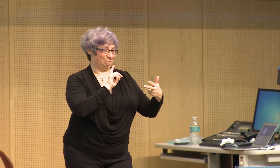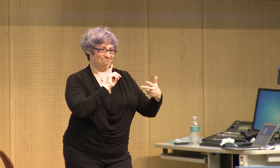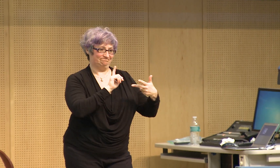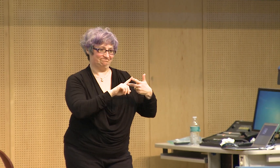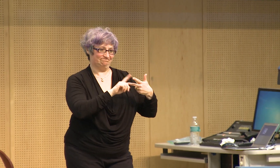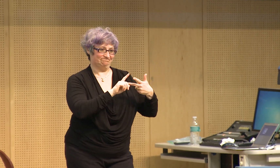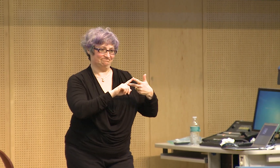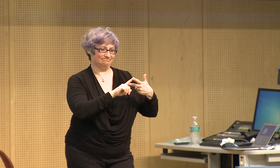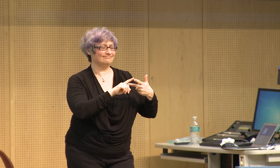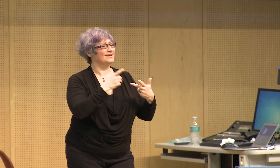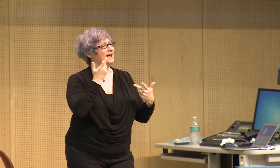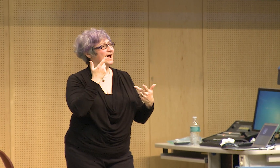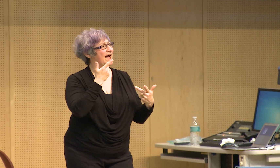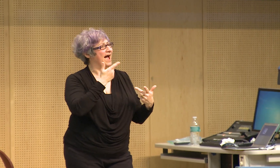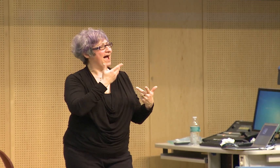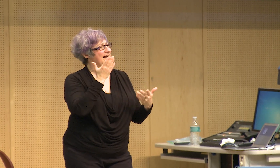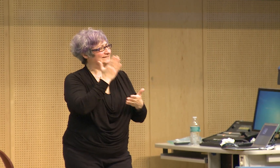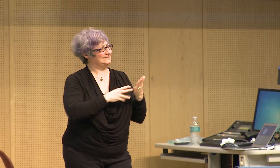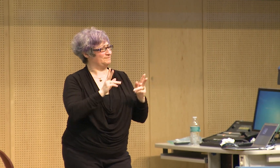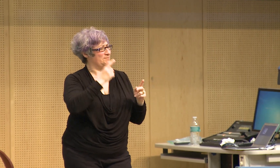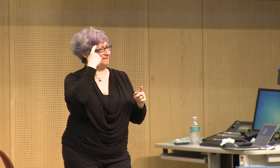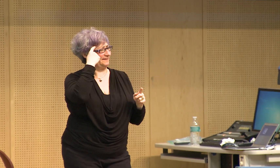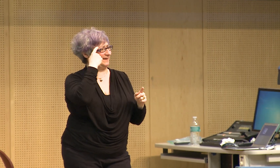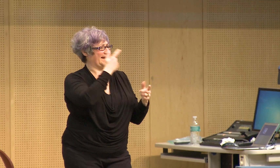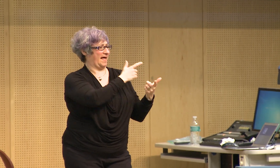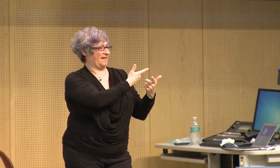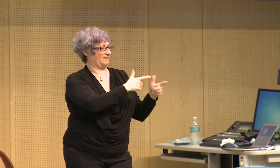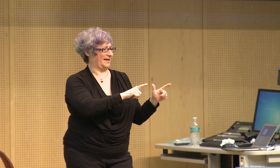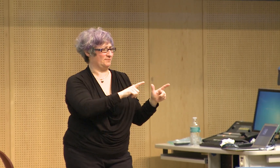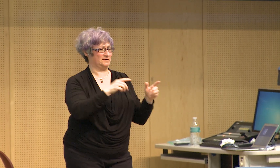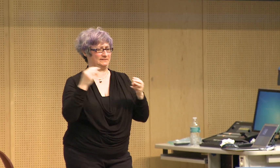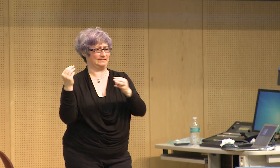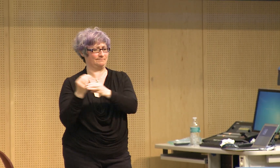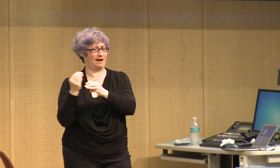but from here on out through the presentation, I mean to include Deaf and hard of hearing people.